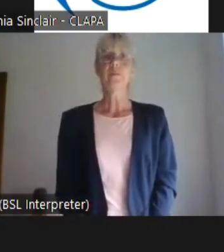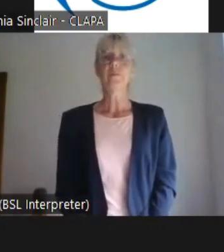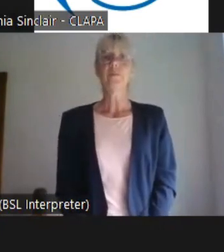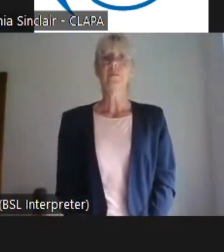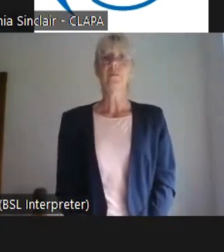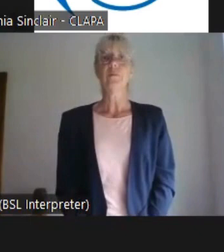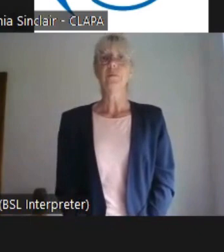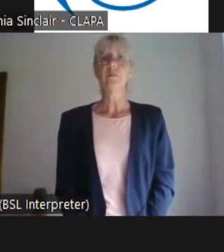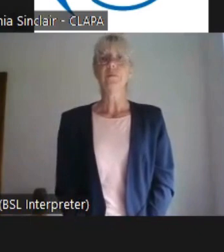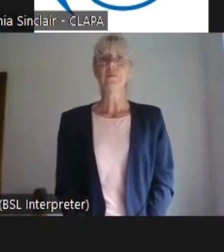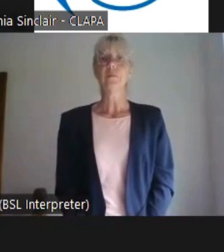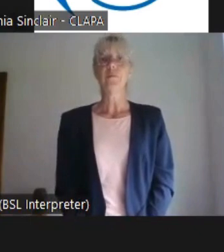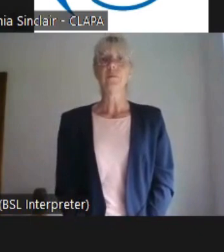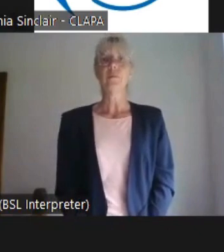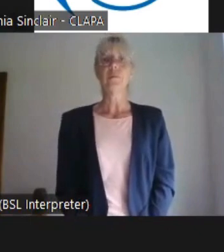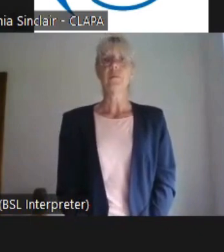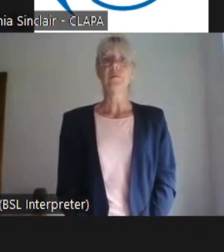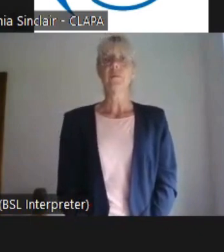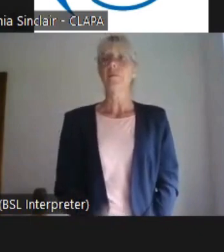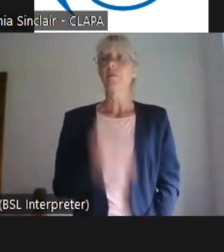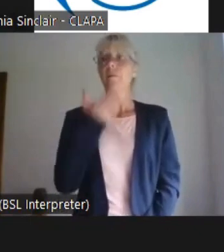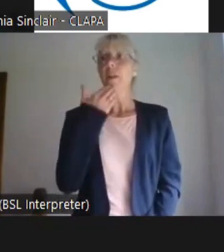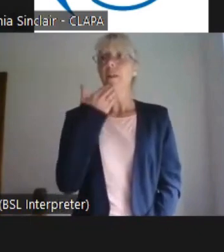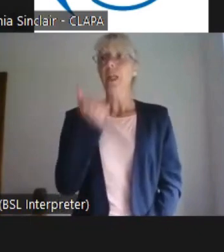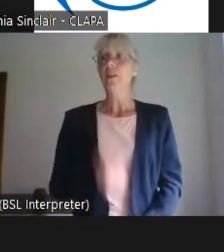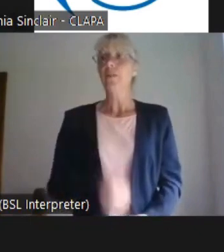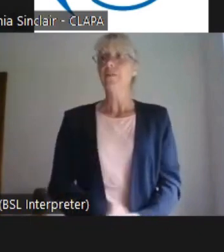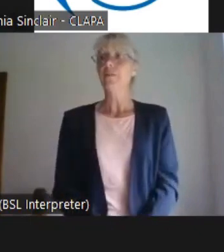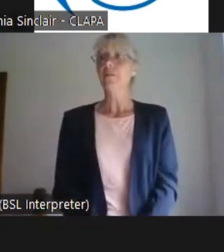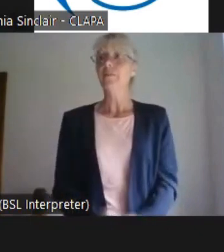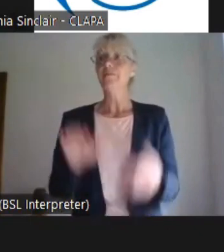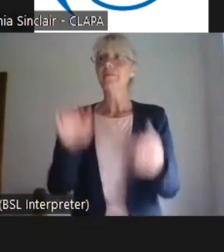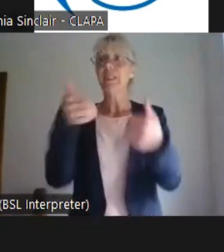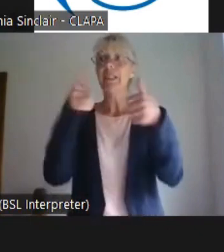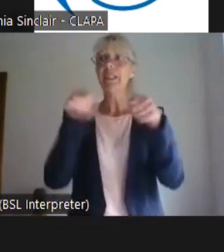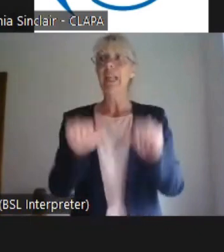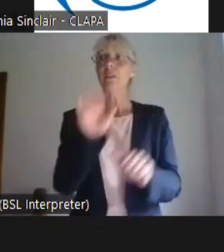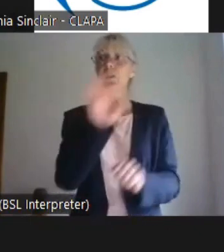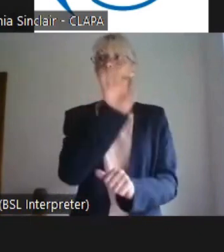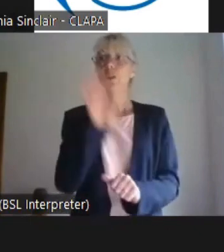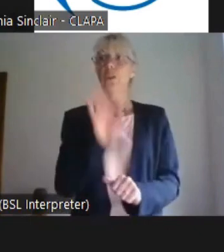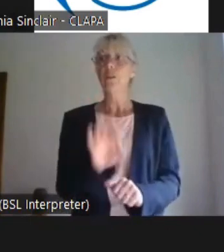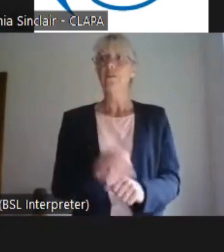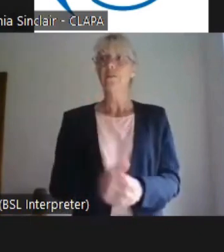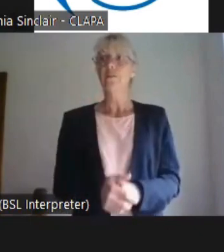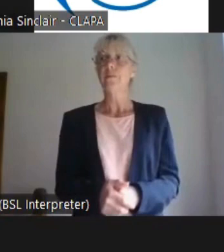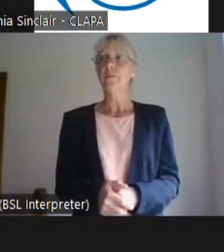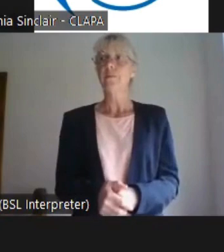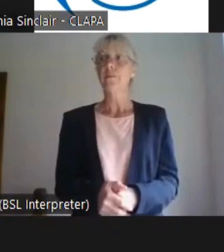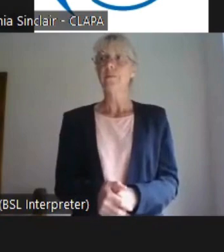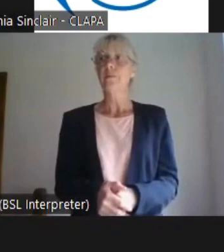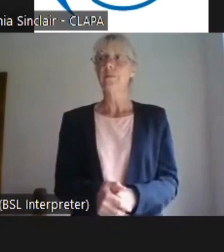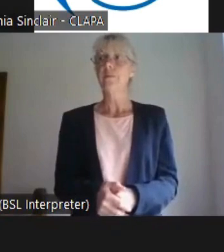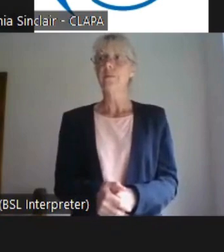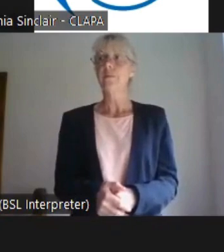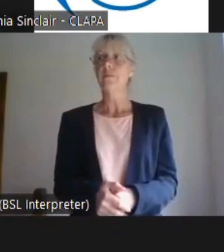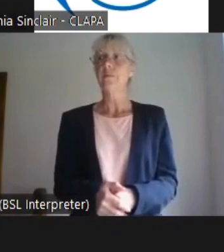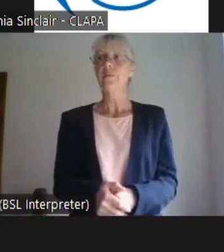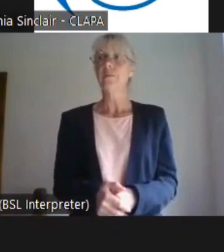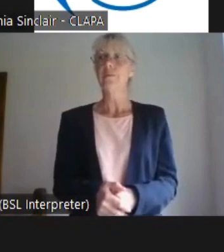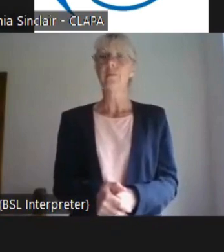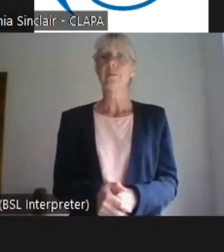thank you um the next question is um will my son's speech improve if he gets grommets